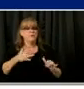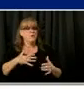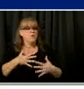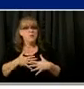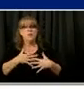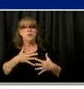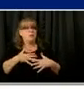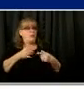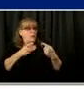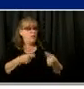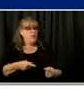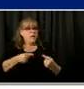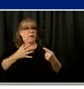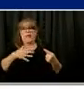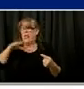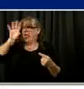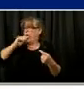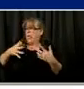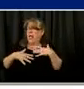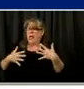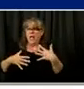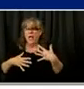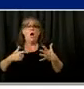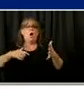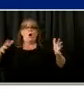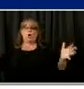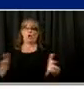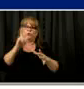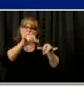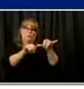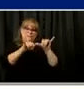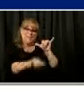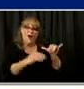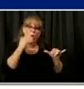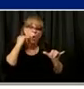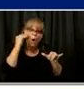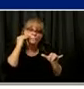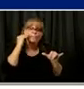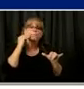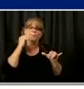here as the air quality is poor over the week and of course likewise you need to know if that is